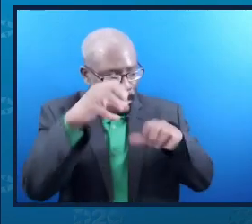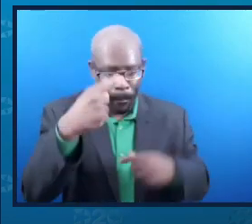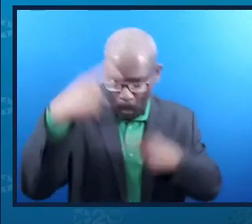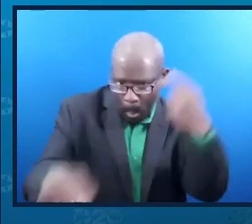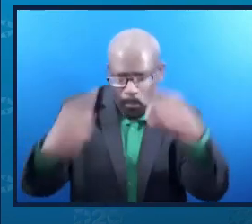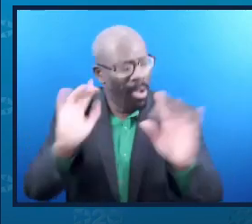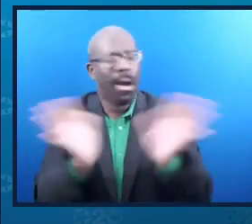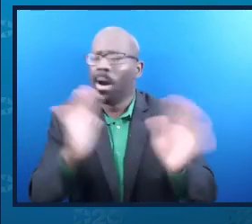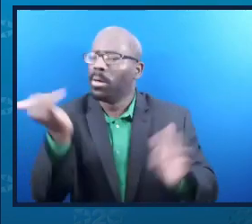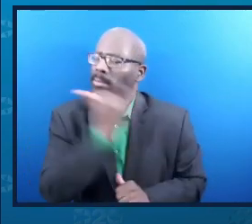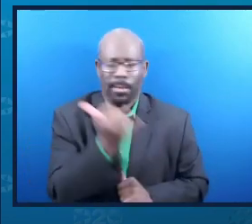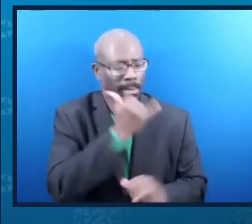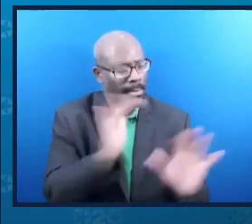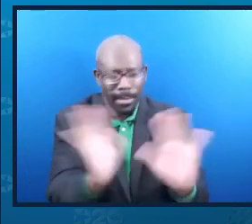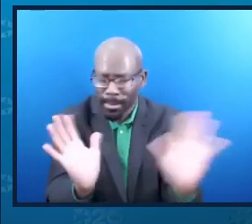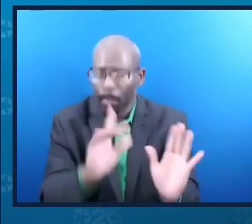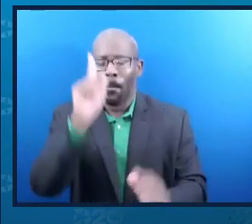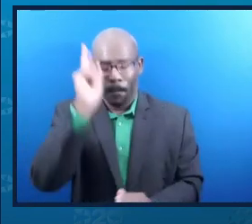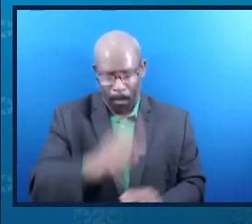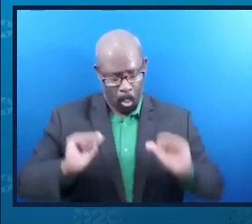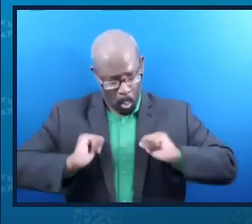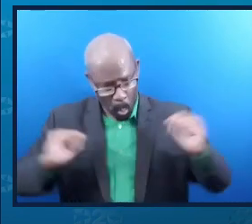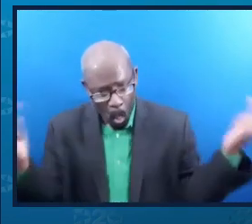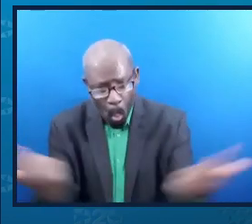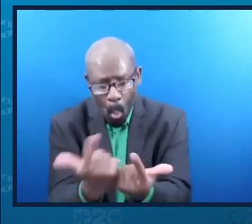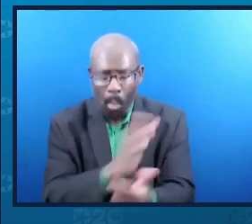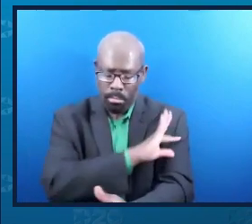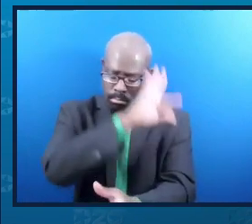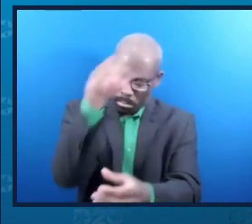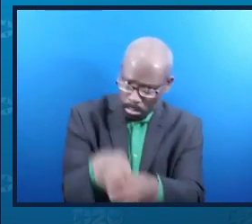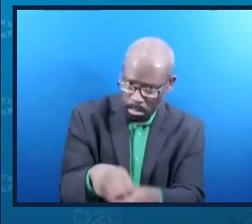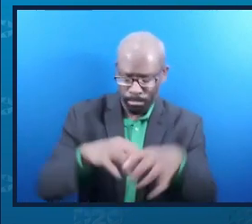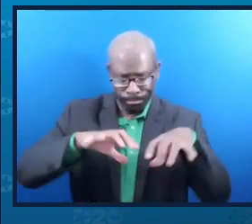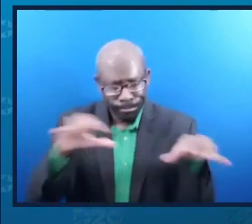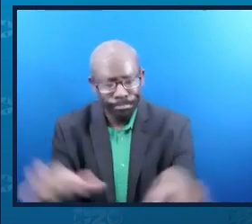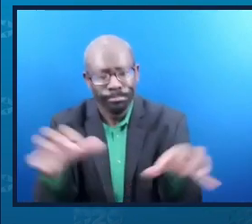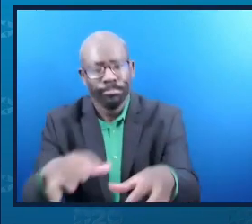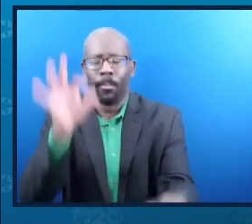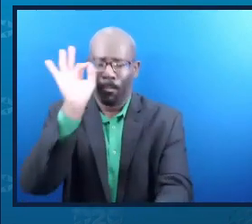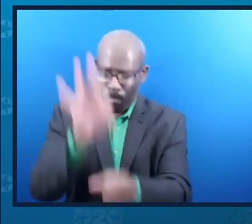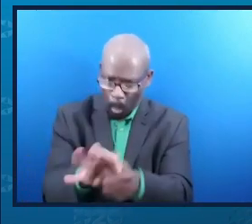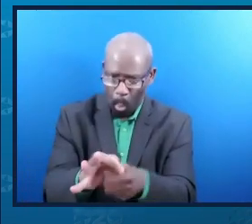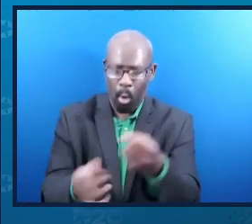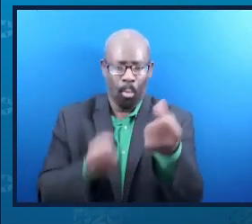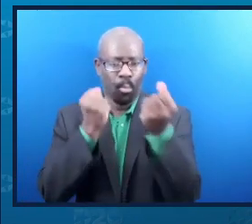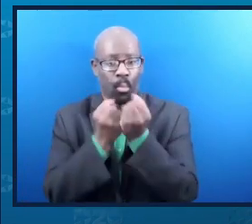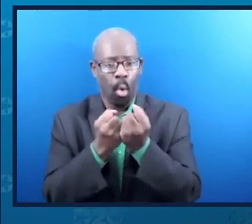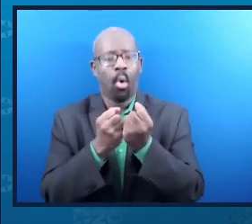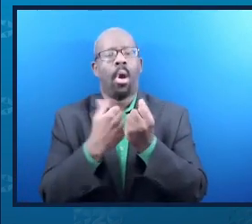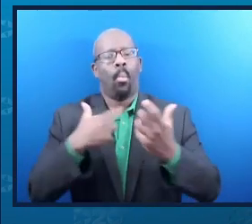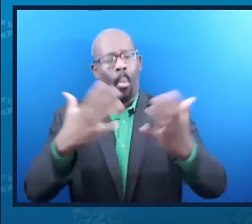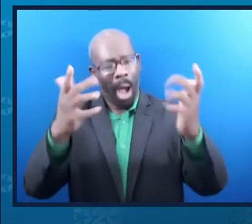INFORMED CITIZENRY. SO I AM ALSO ASKING YOU TO